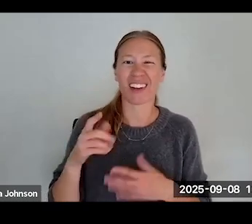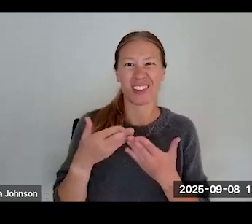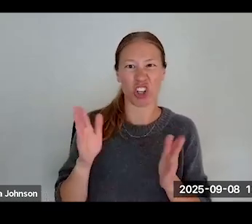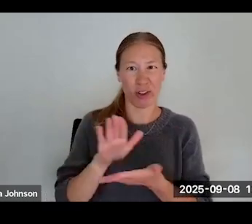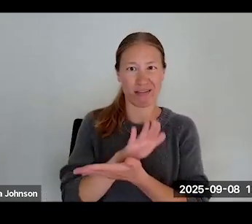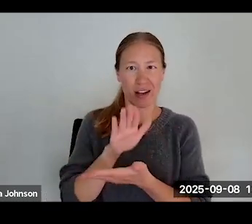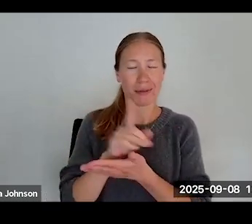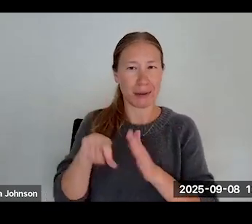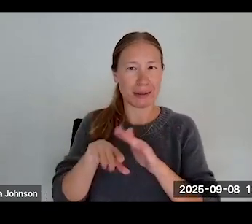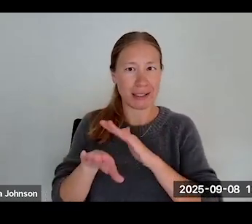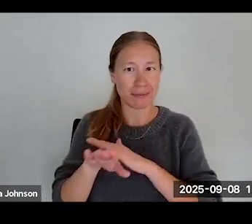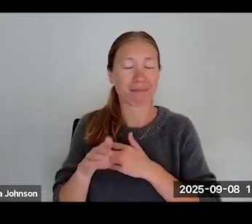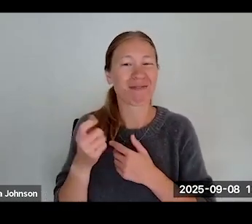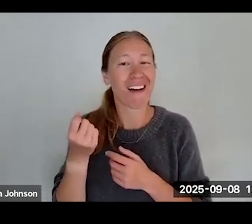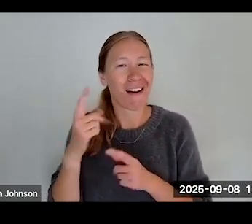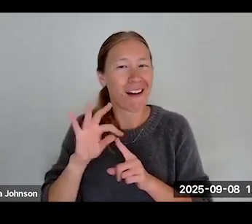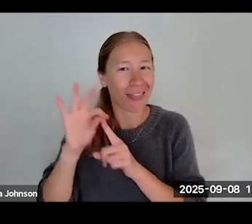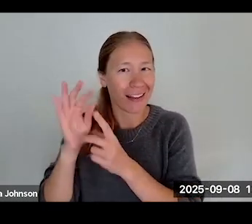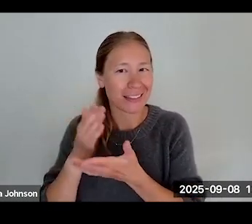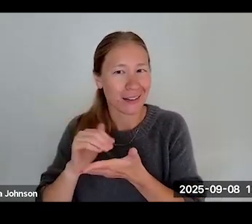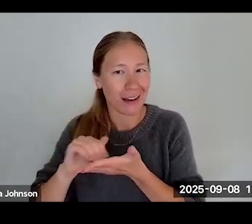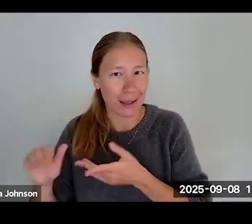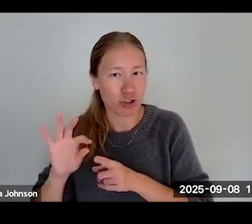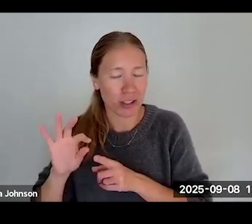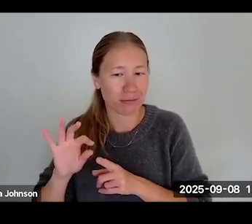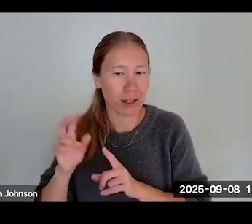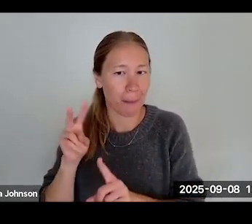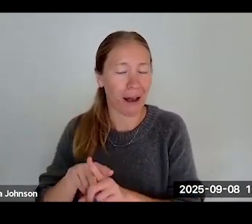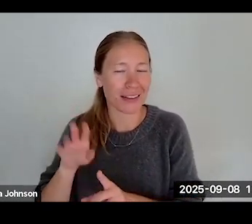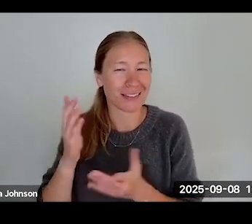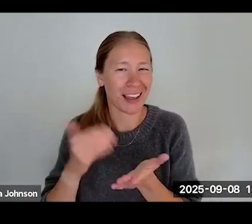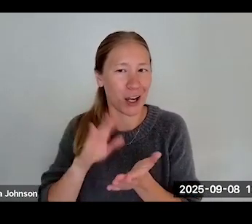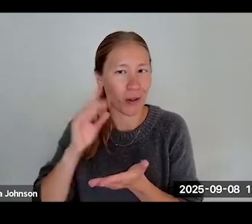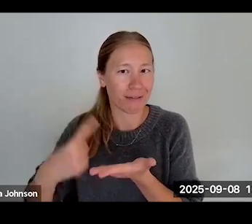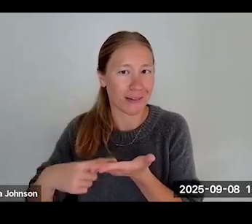unless an exception applies. And again, we'll discuss exceptions later in this presentation.